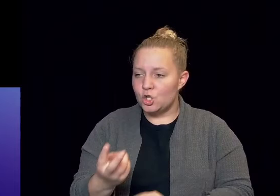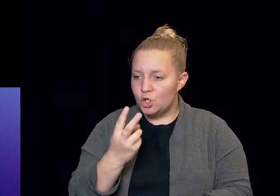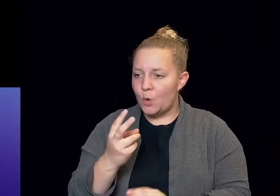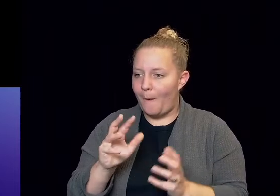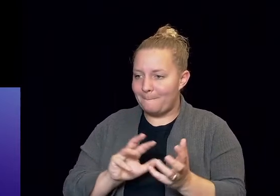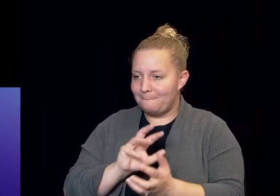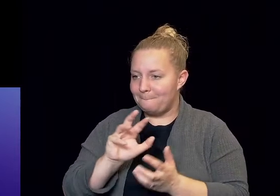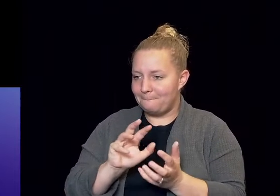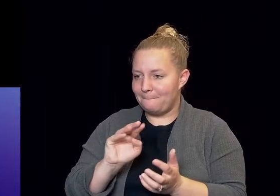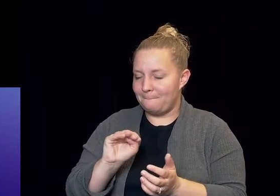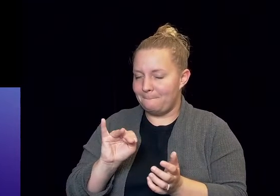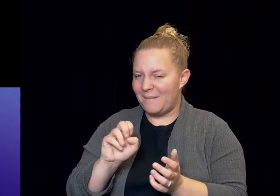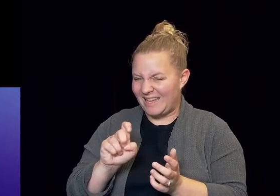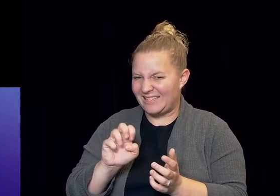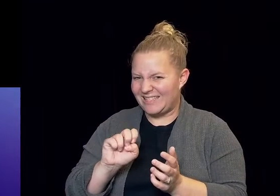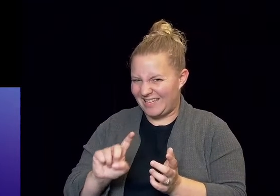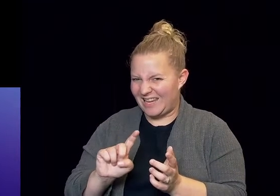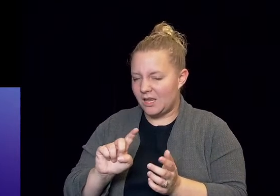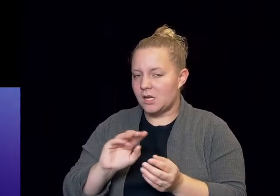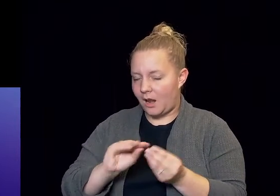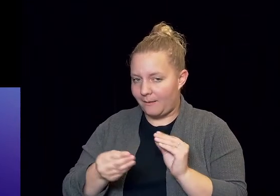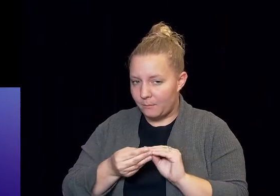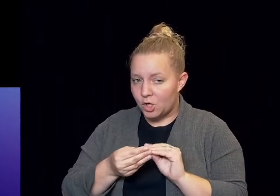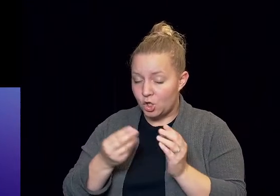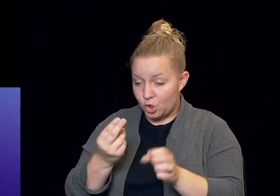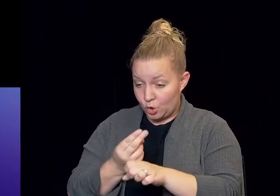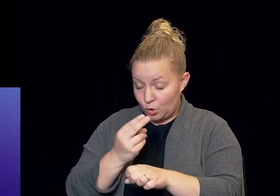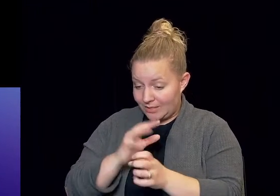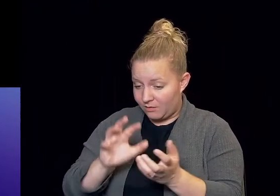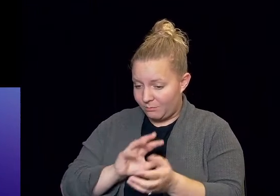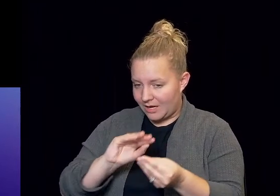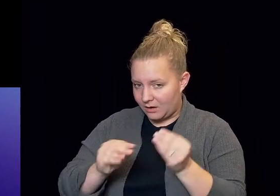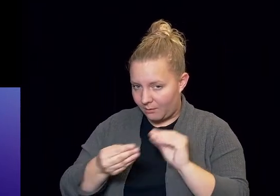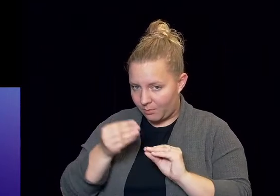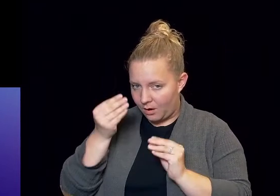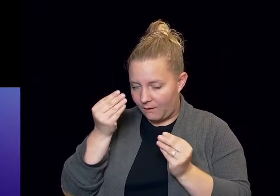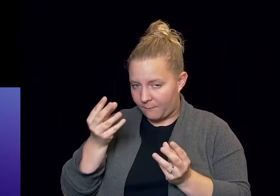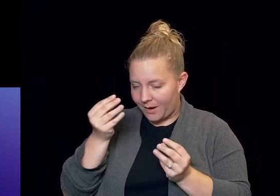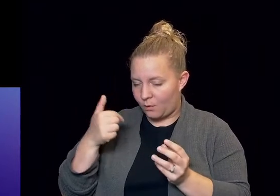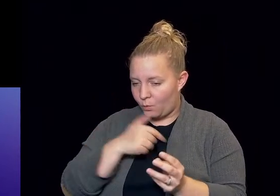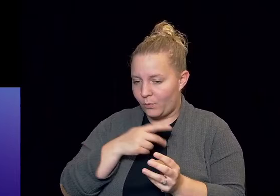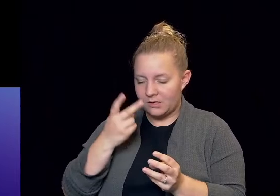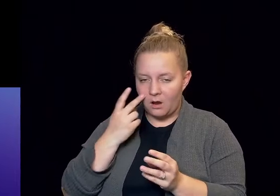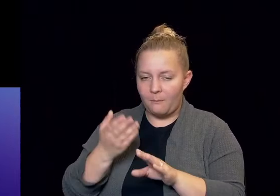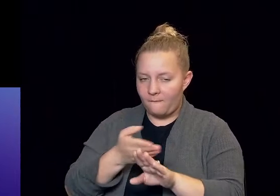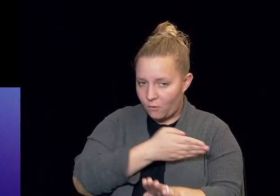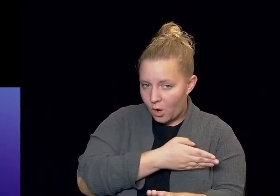our mixed number information that we have seen in the past, we're going to go ahead and just, I